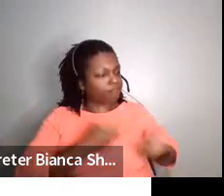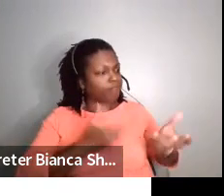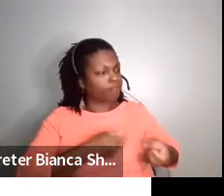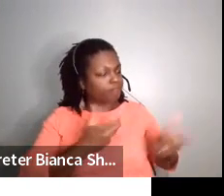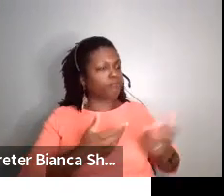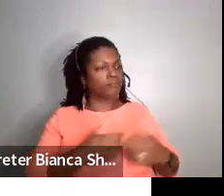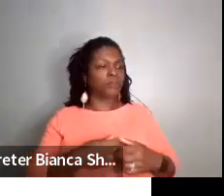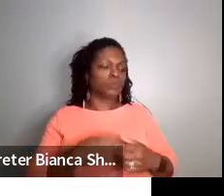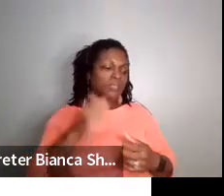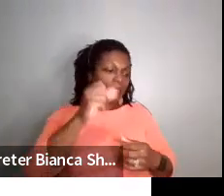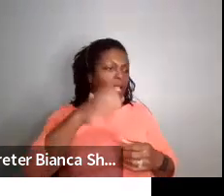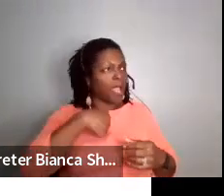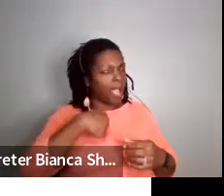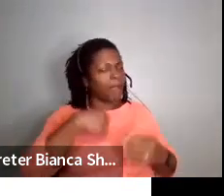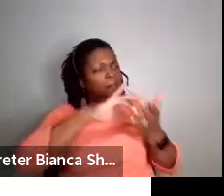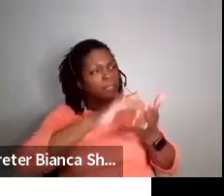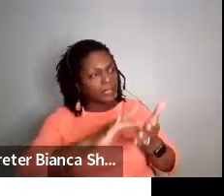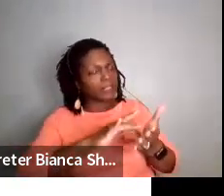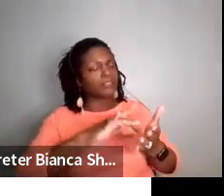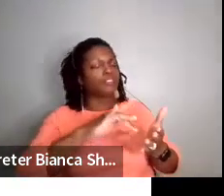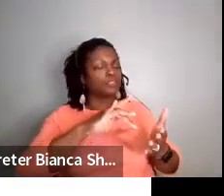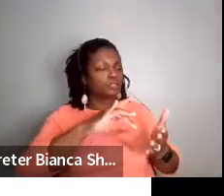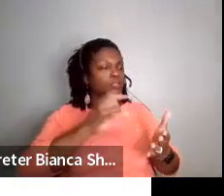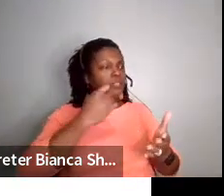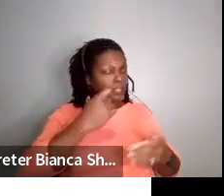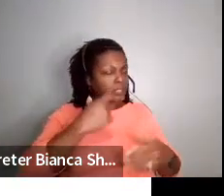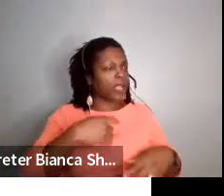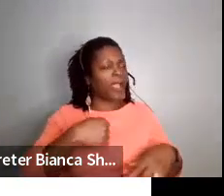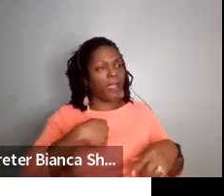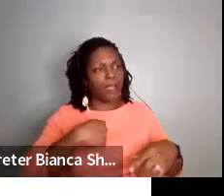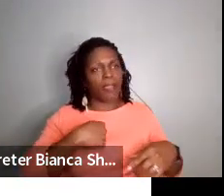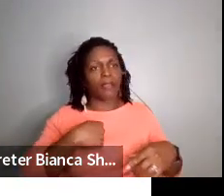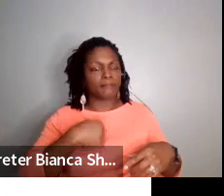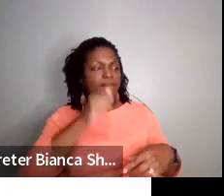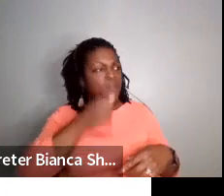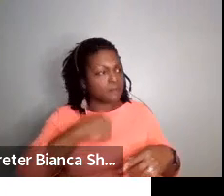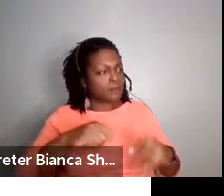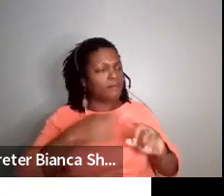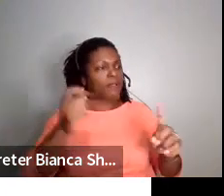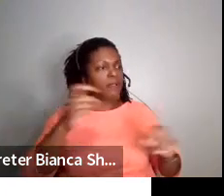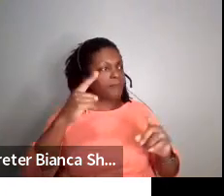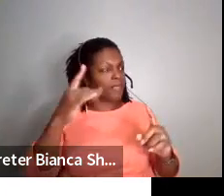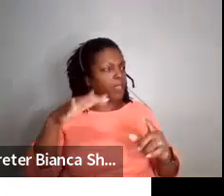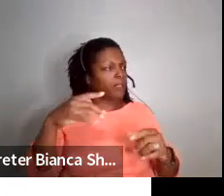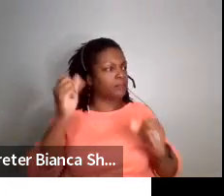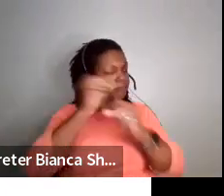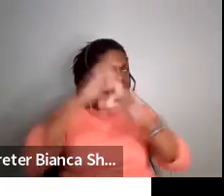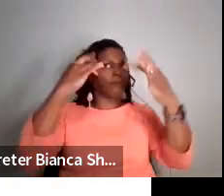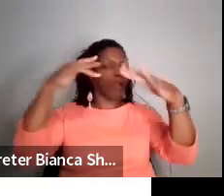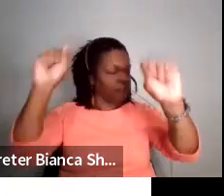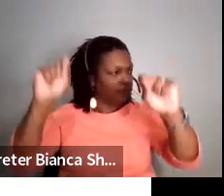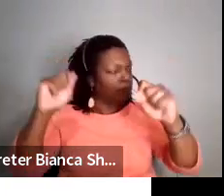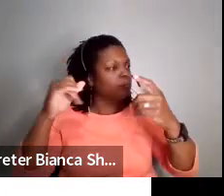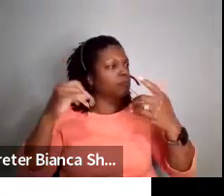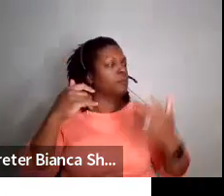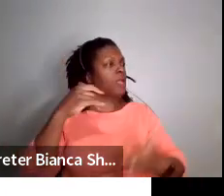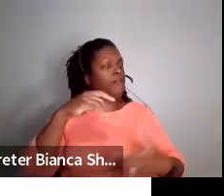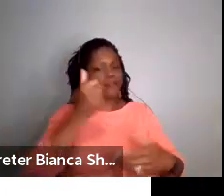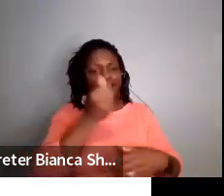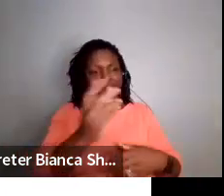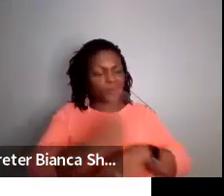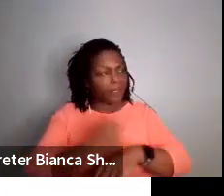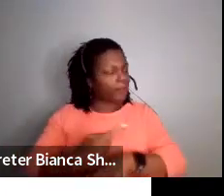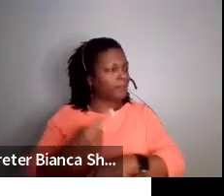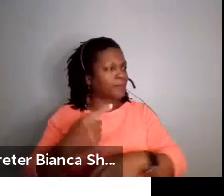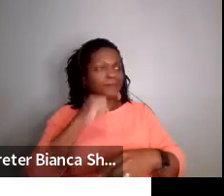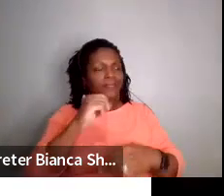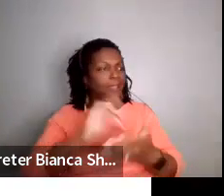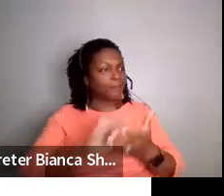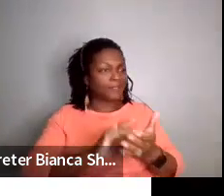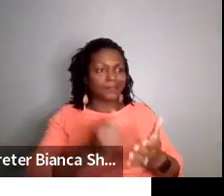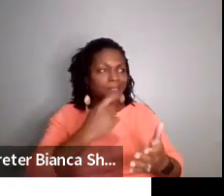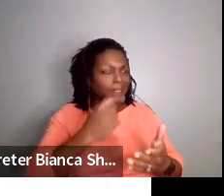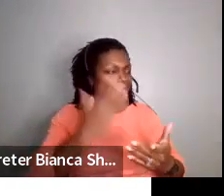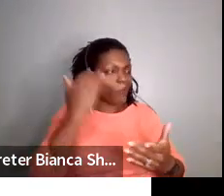I do have a I I I do certain hallucinations, and for the past few days i'm not taking my medication because I cannot afford to buy it.